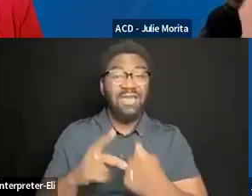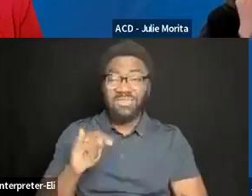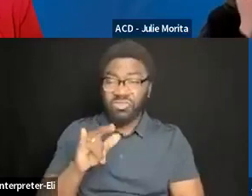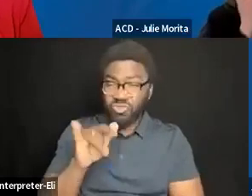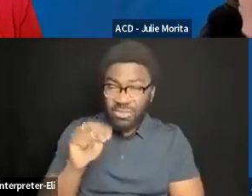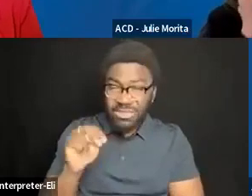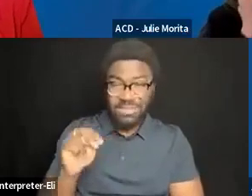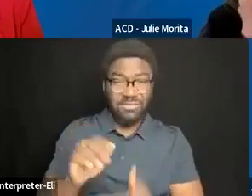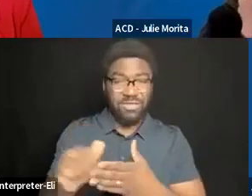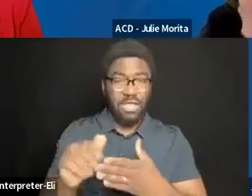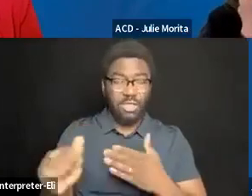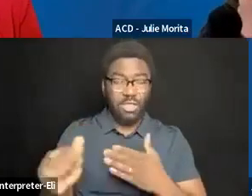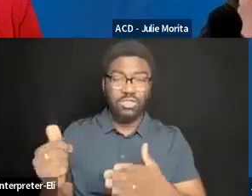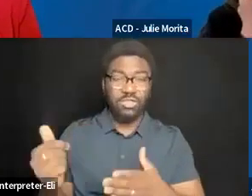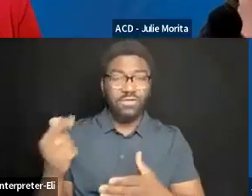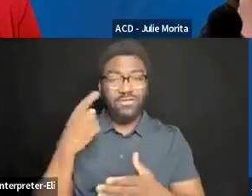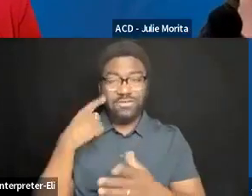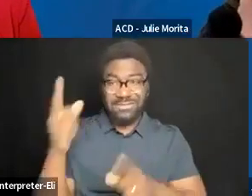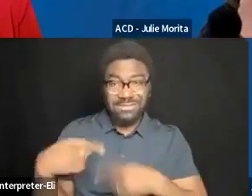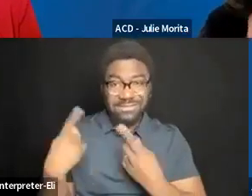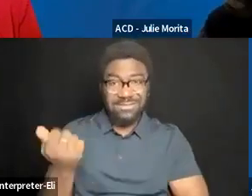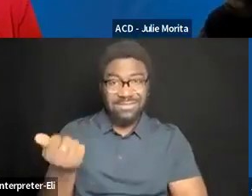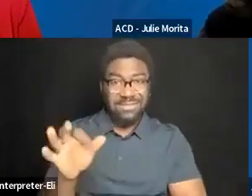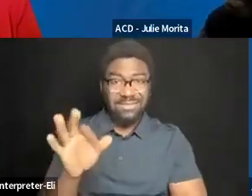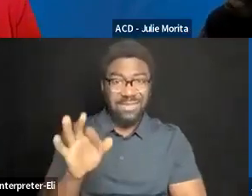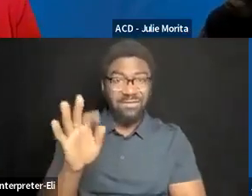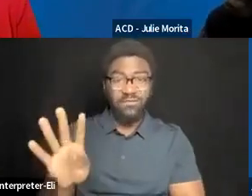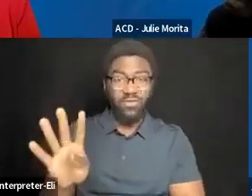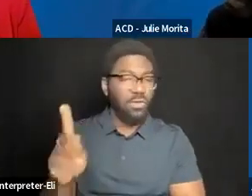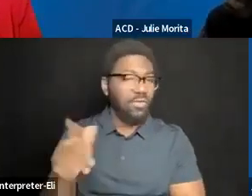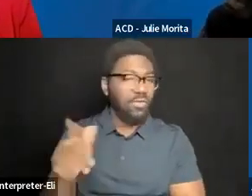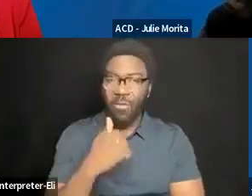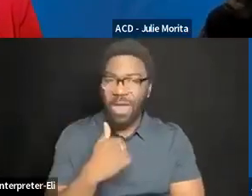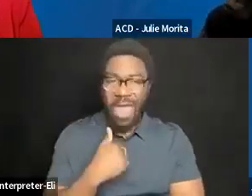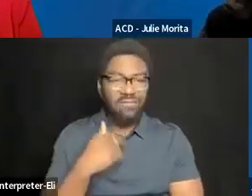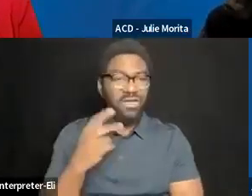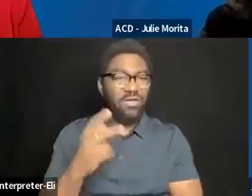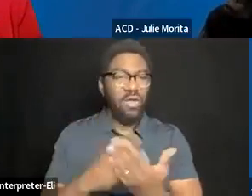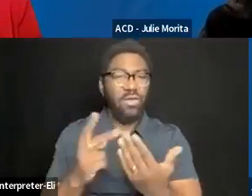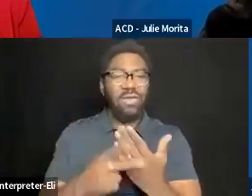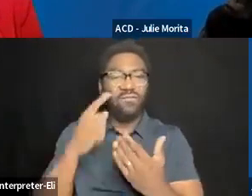It is probably the reason that we get 50 to 60% of adult vaccination for influenza every year.